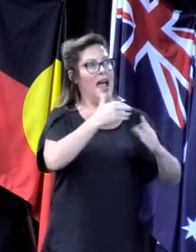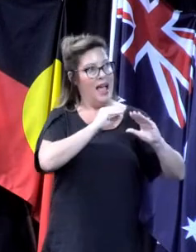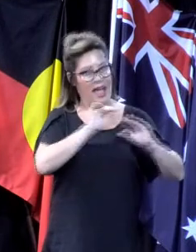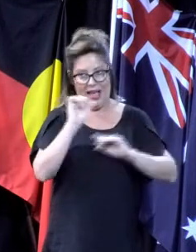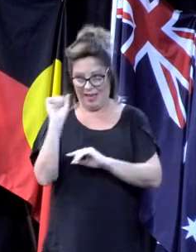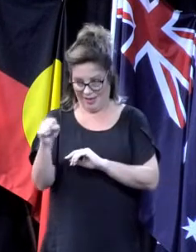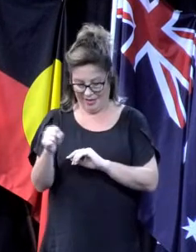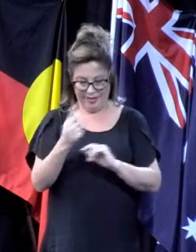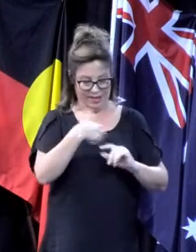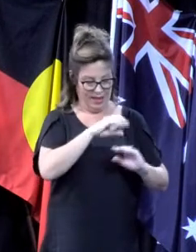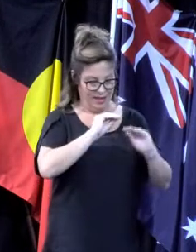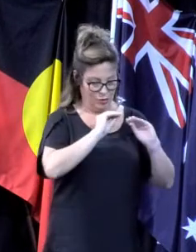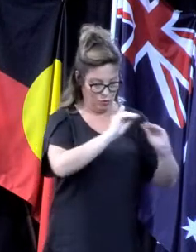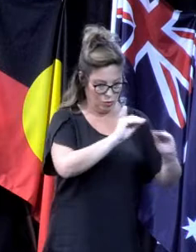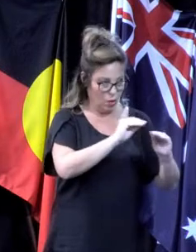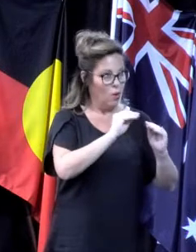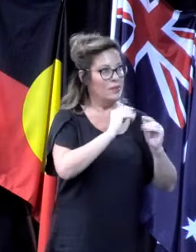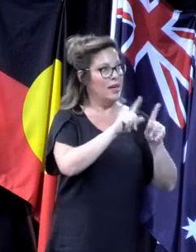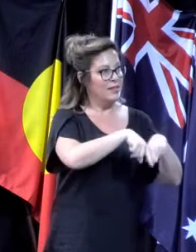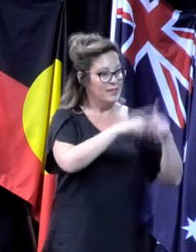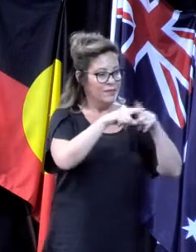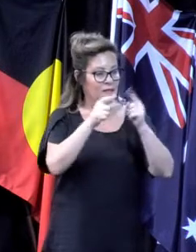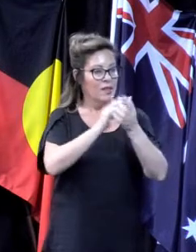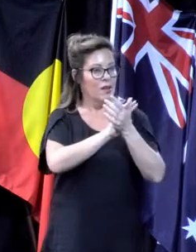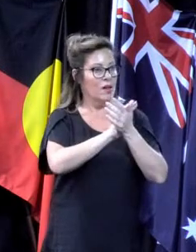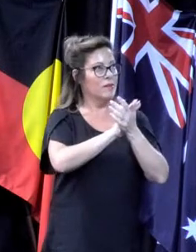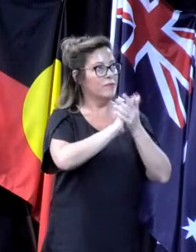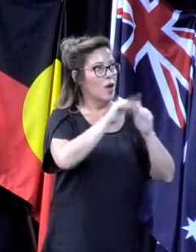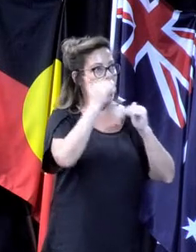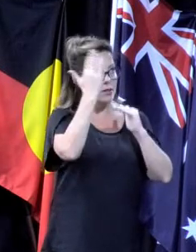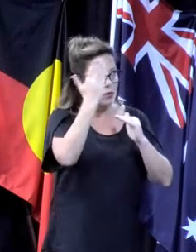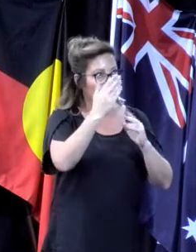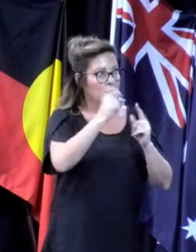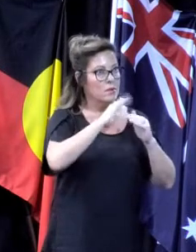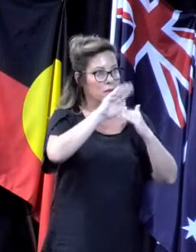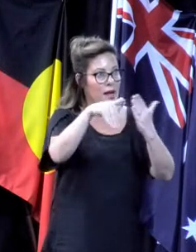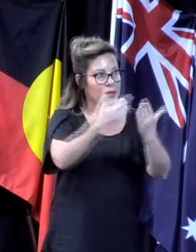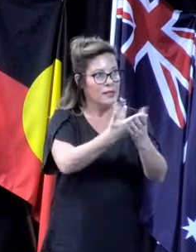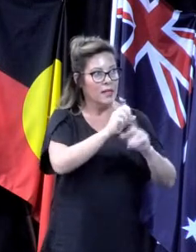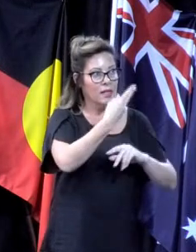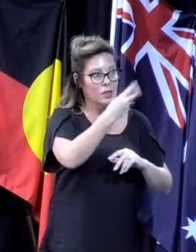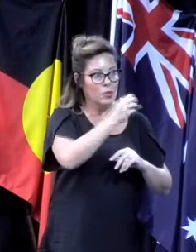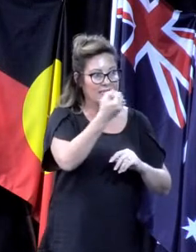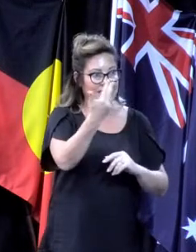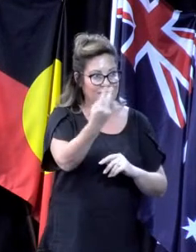at Heatley Primary School and Kirwan State High School until 2012? Correct. And then, you were appointed as acting head